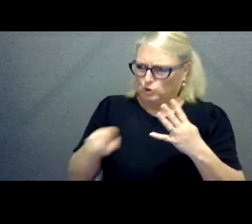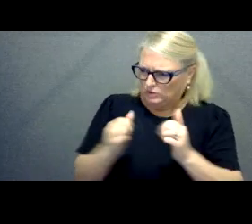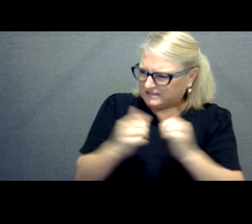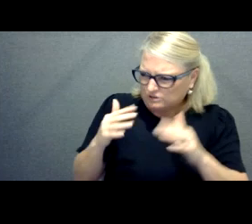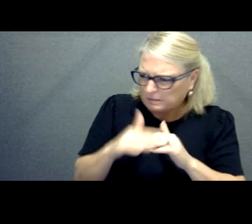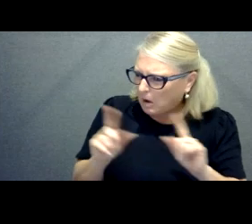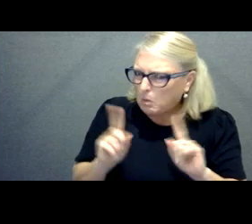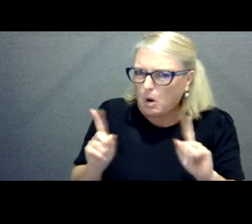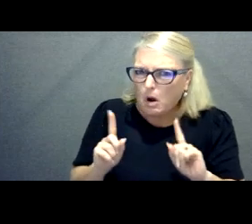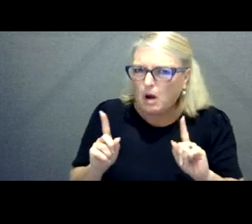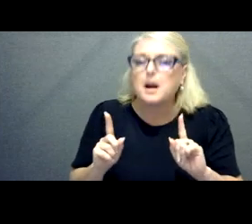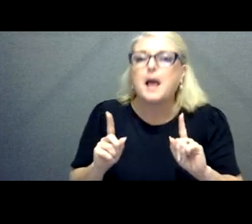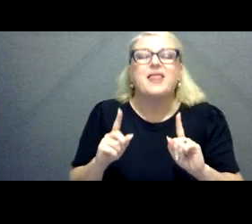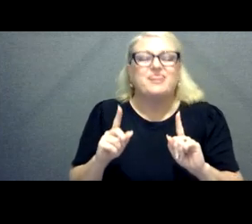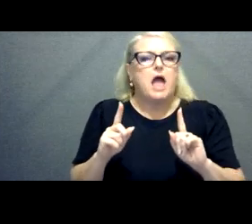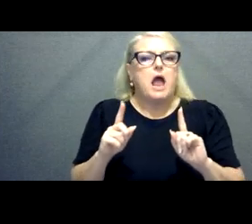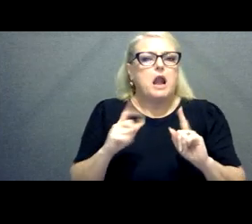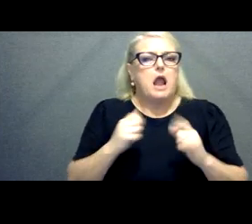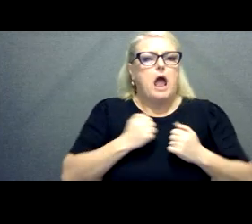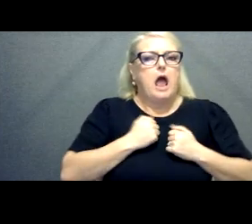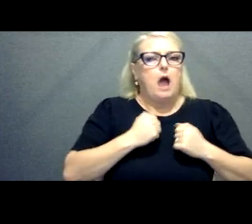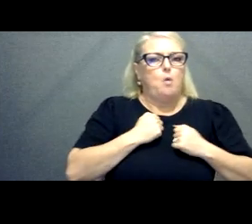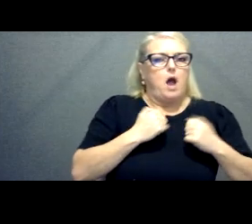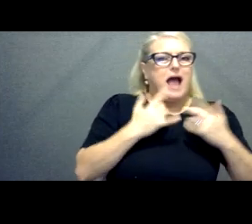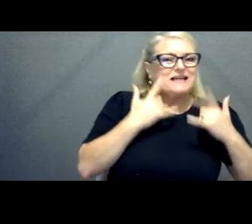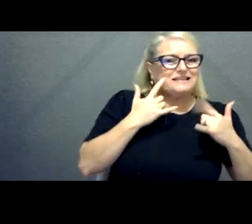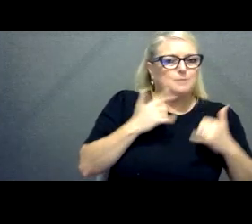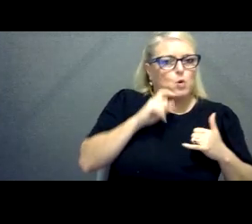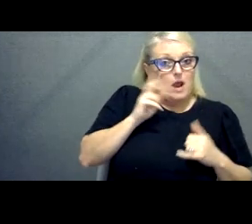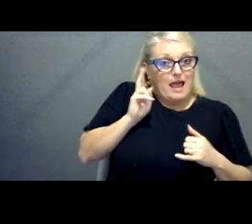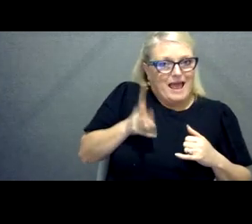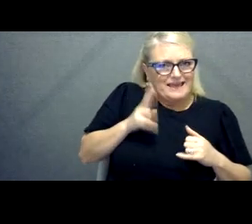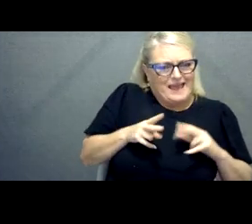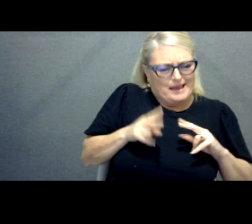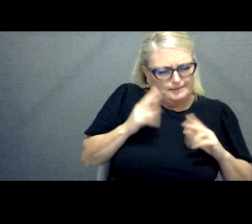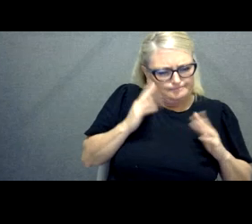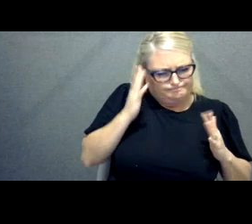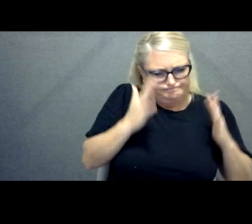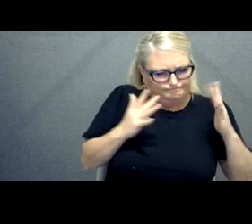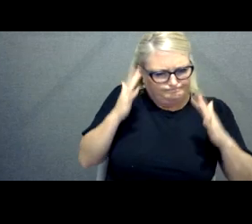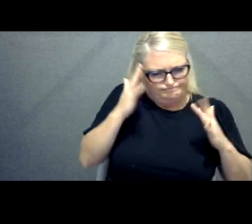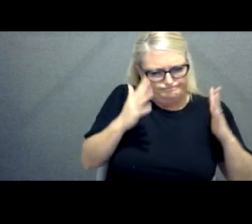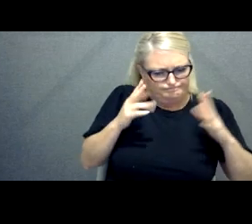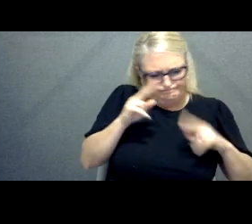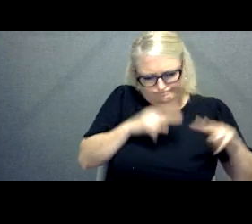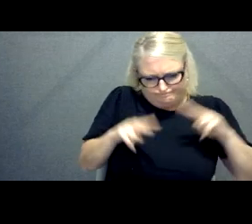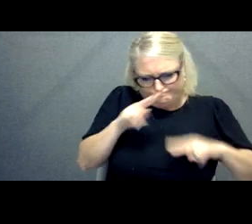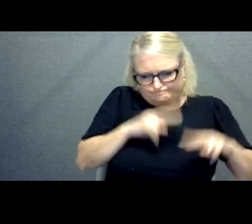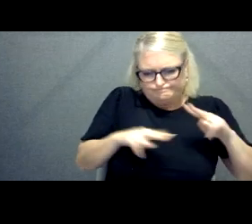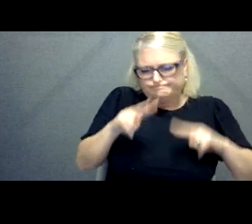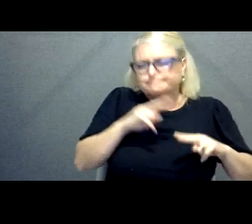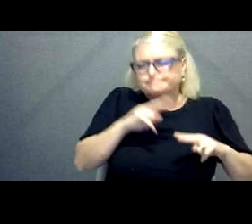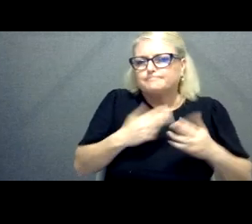have a look at at that yeah um and make and make another decision essentially yeah and if you have